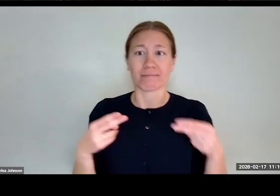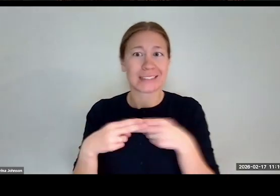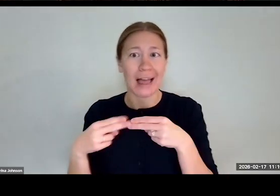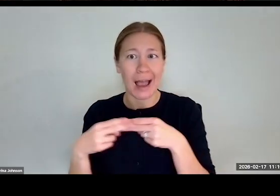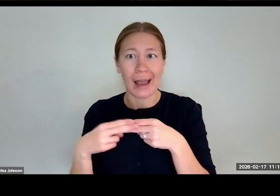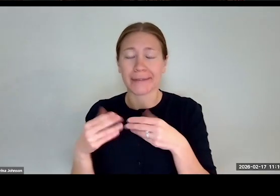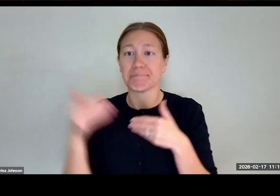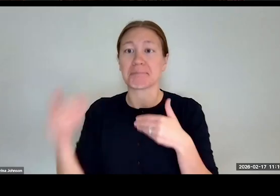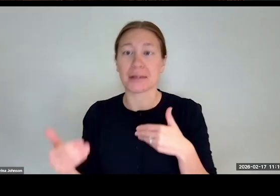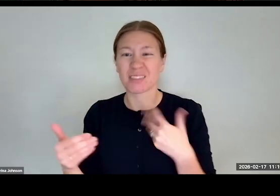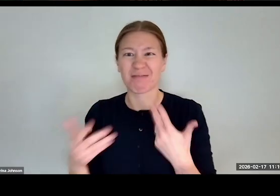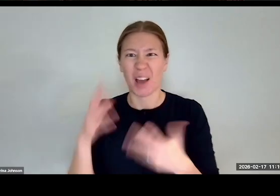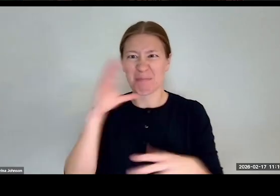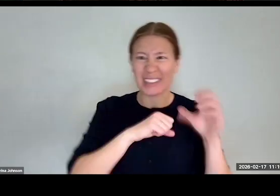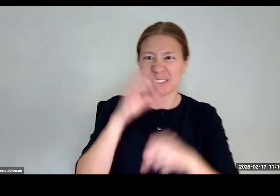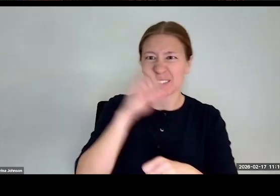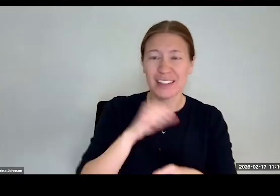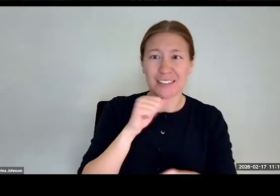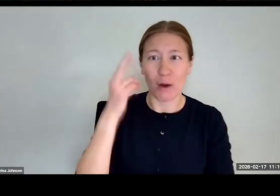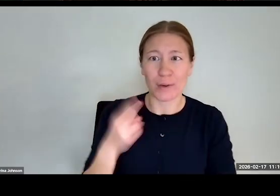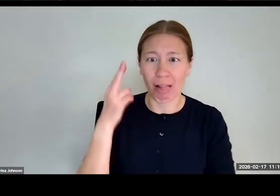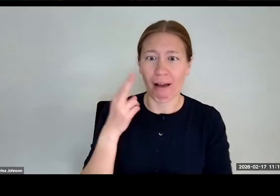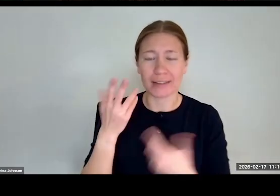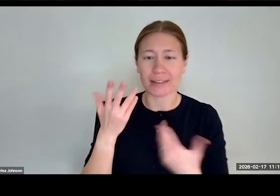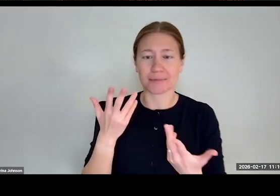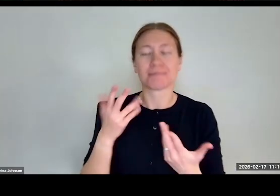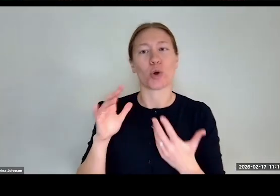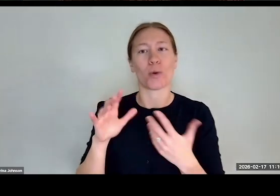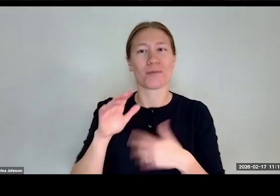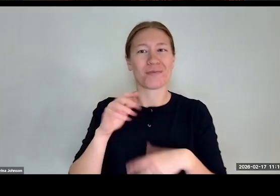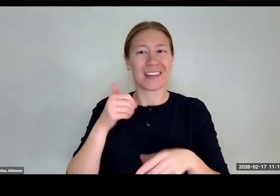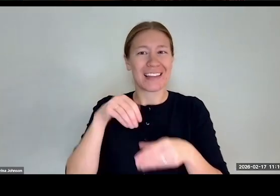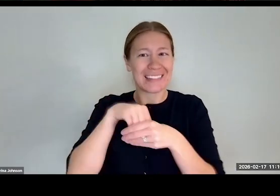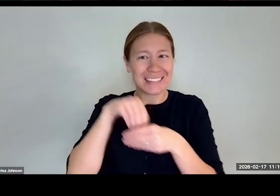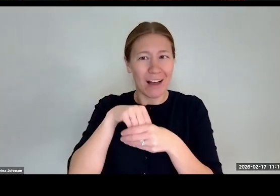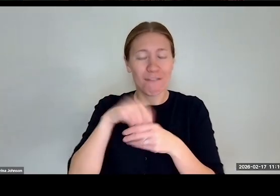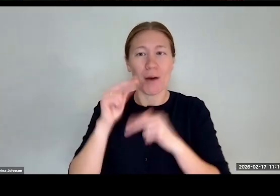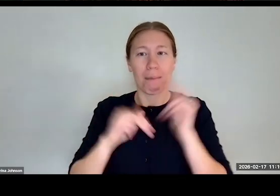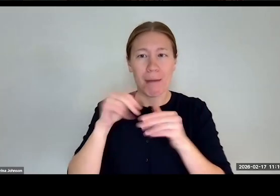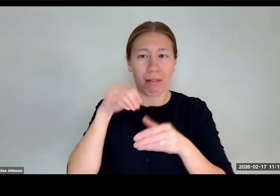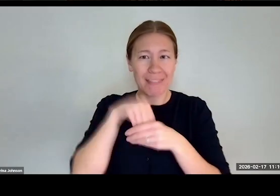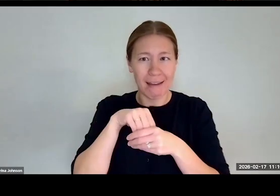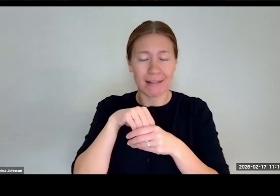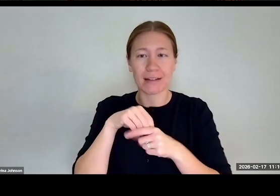So by adding in space with the built-in spacing tool, there are no blanks announced and it just continuously reads through the content